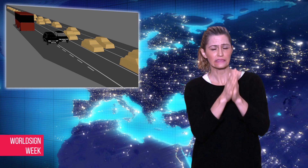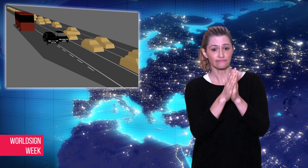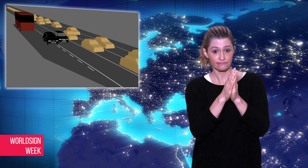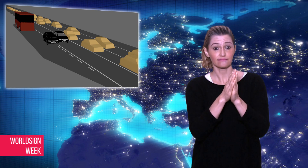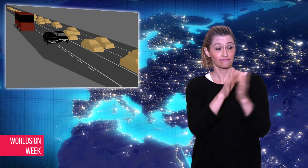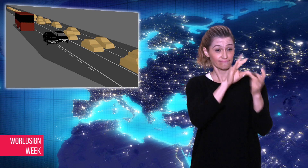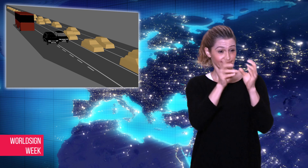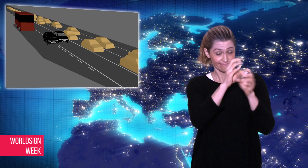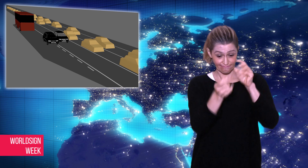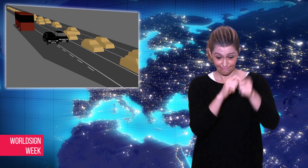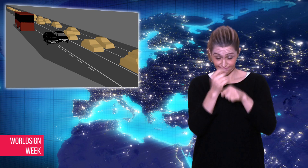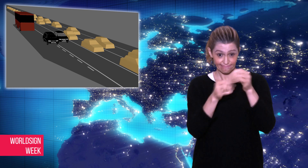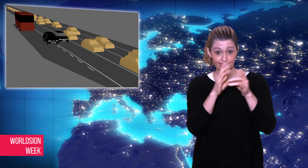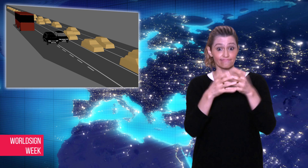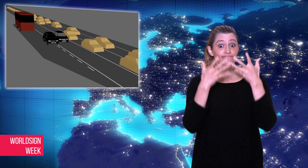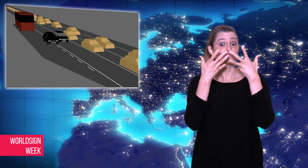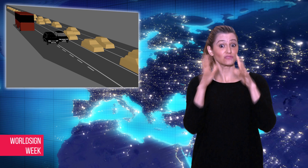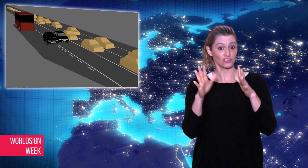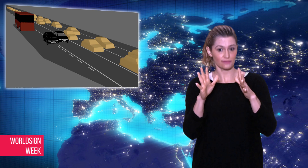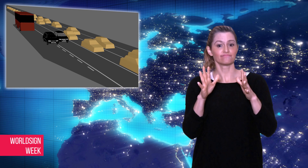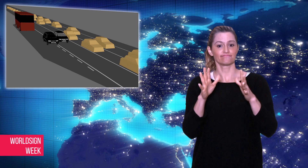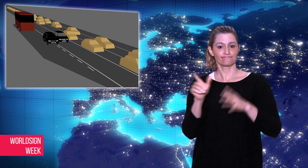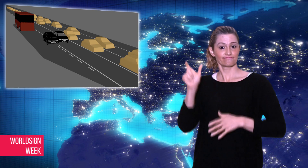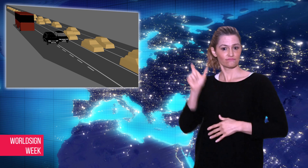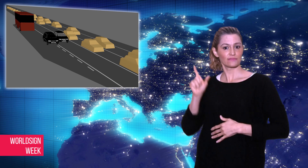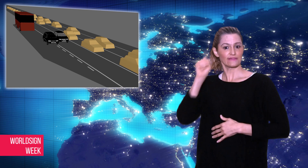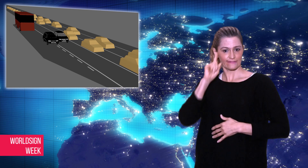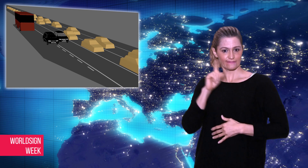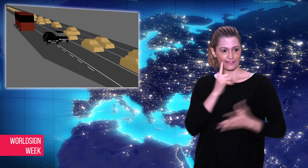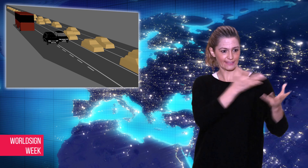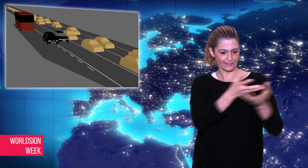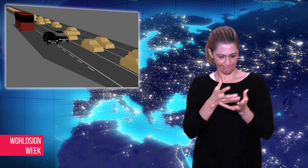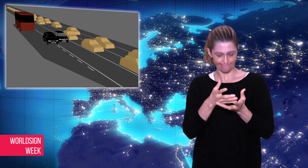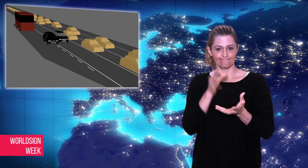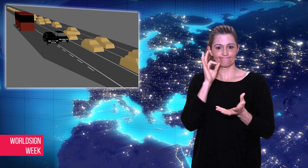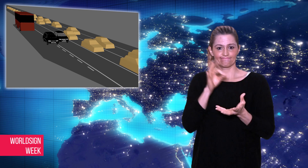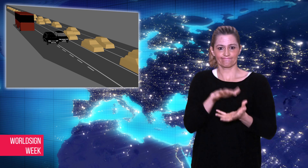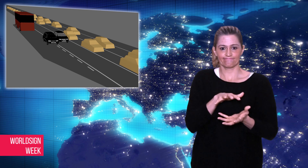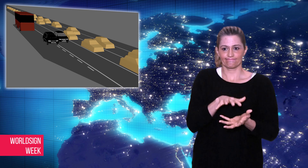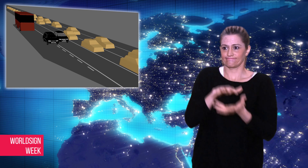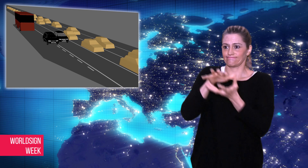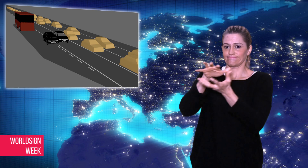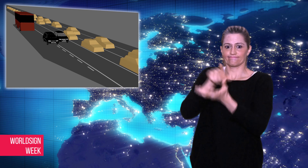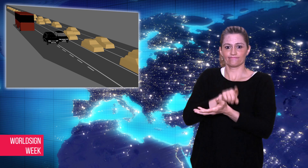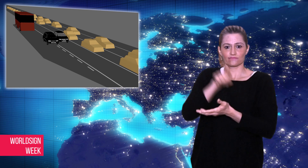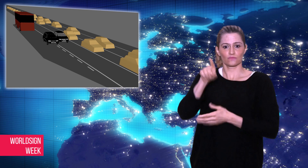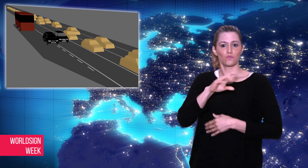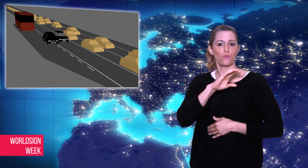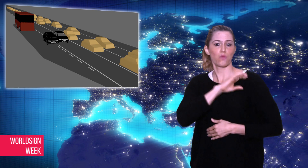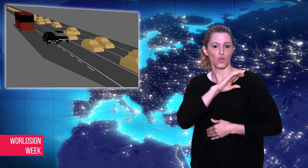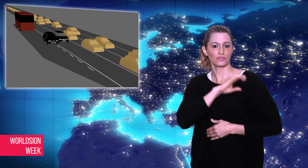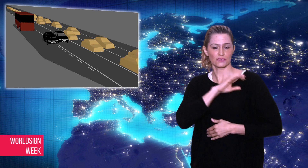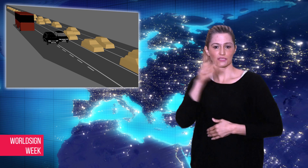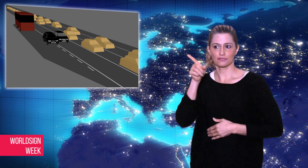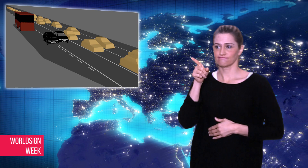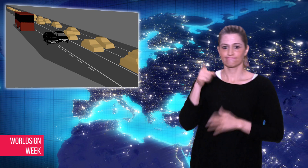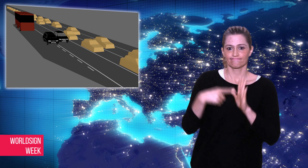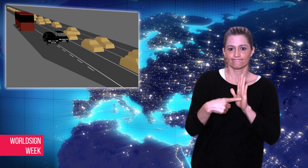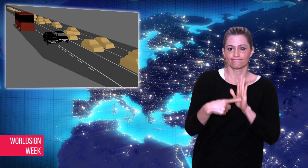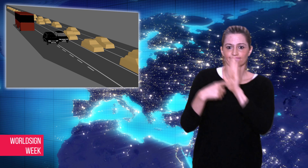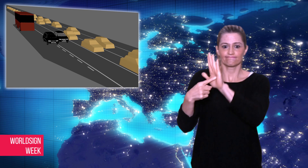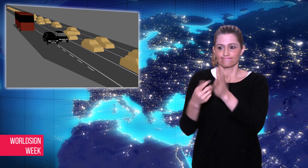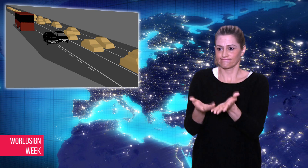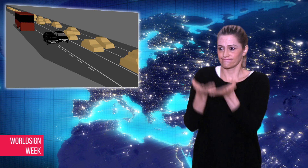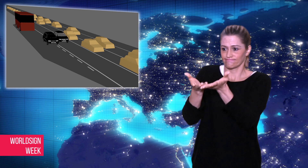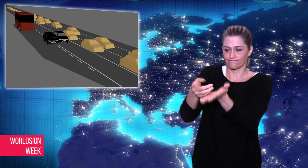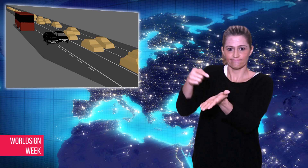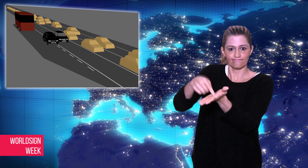Vitalik returned to the police station and showed